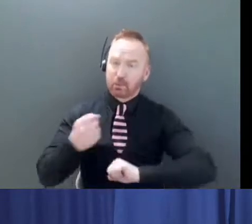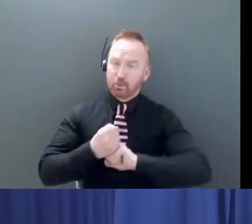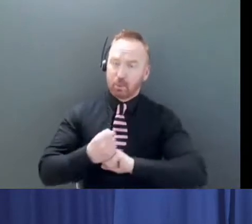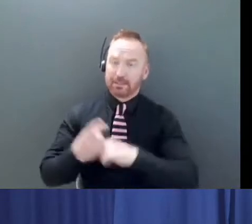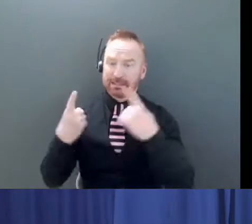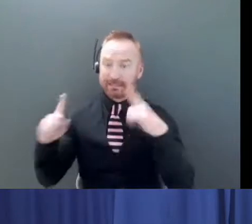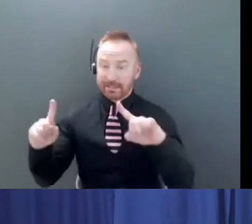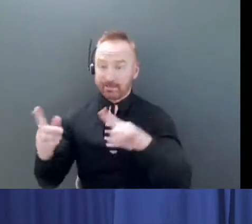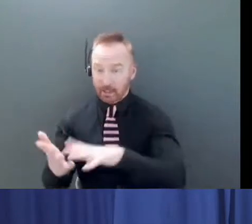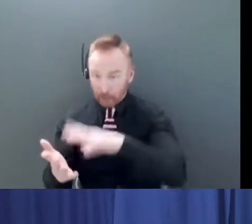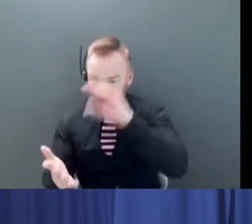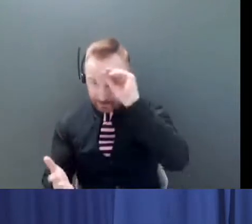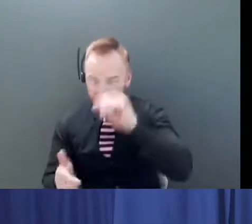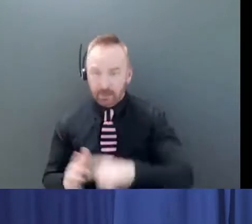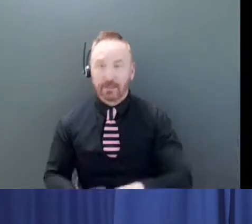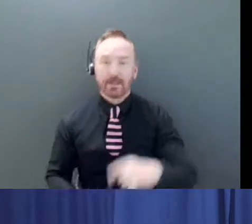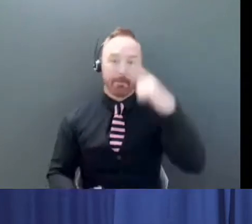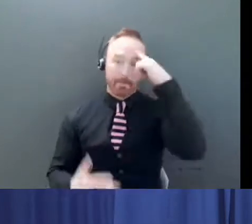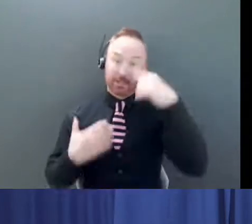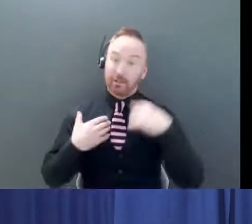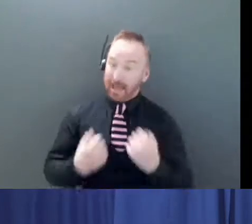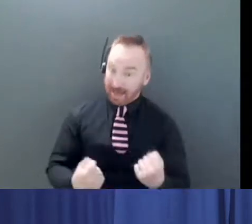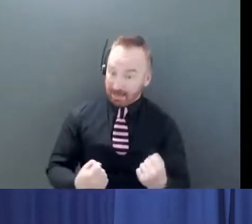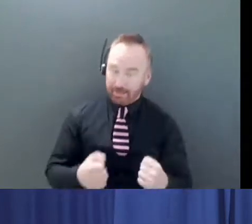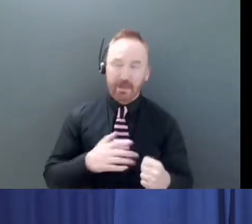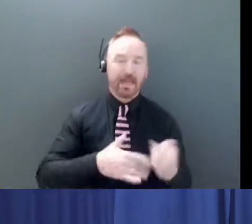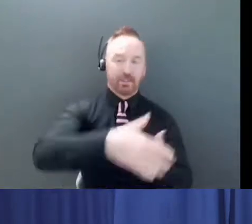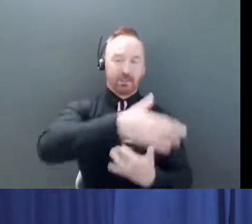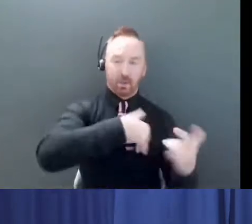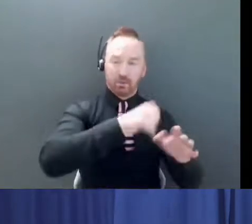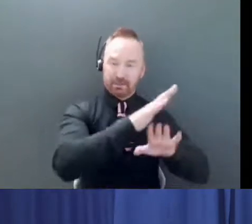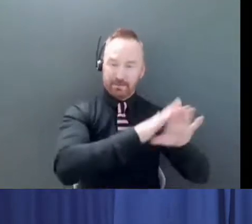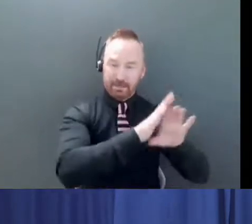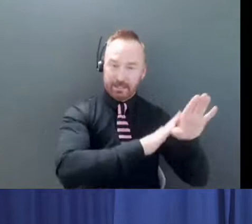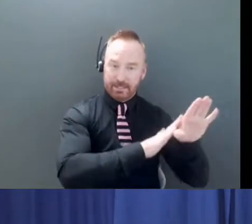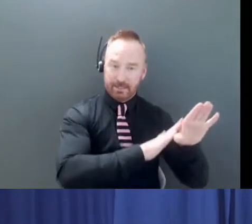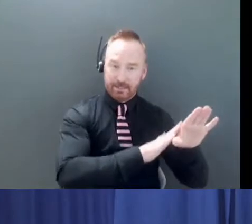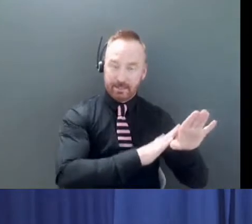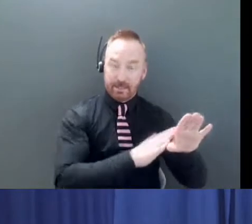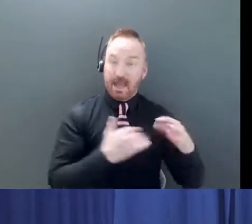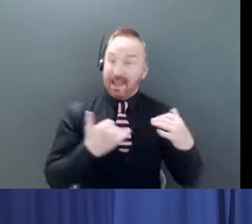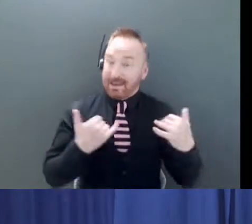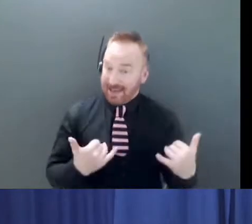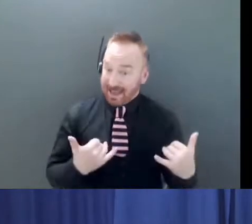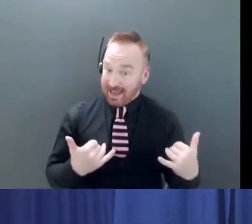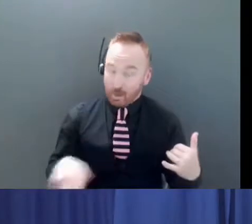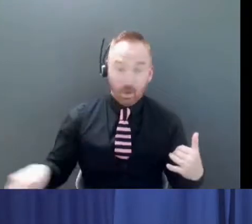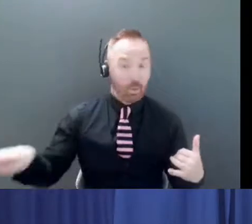social health and cooperate -- development. And now we have experience and vaccines, two powerful tools